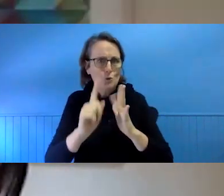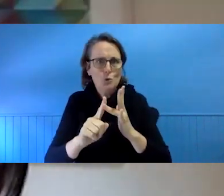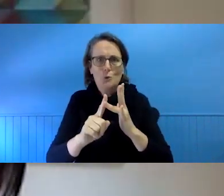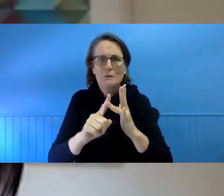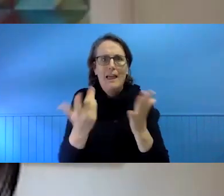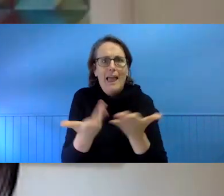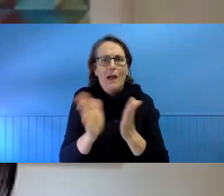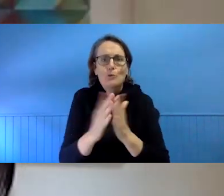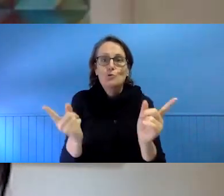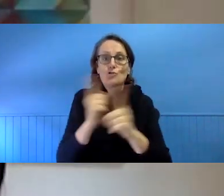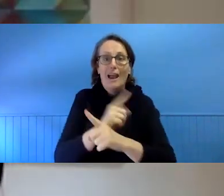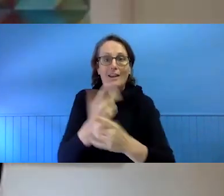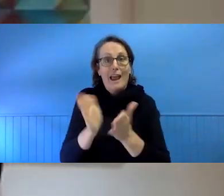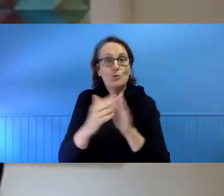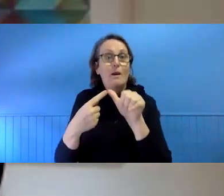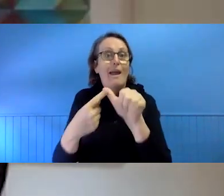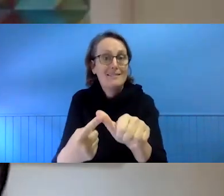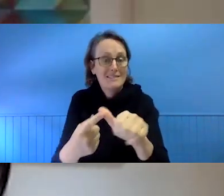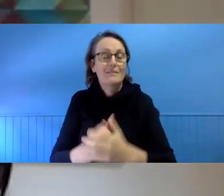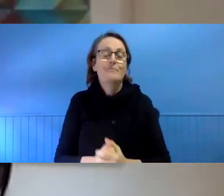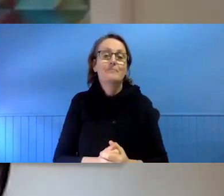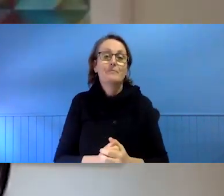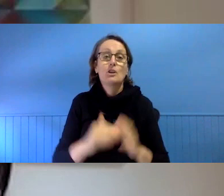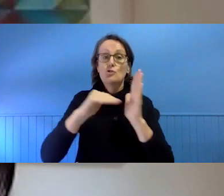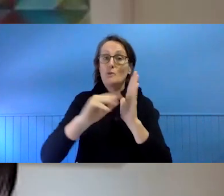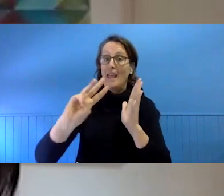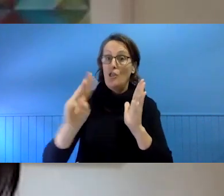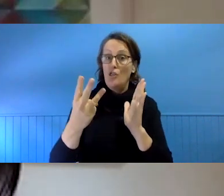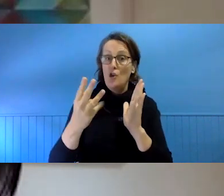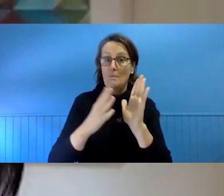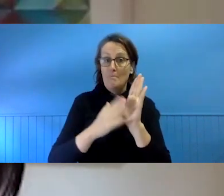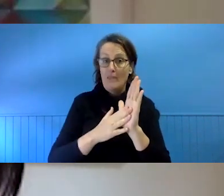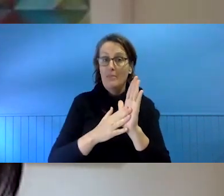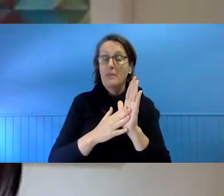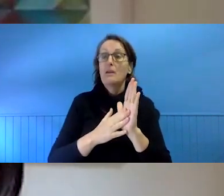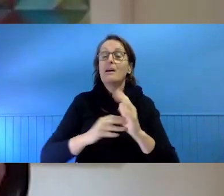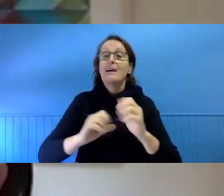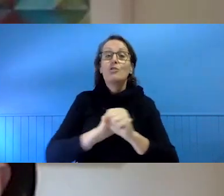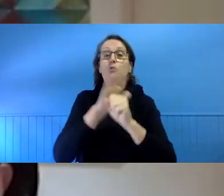As we move into the third month and the initial crisis has calmed, what is the role of